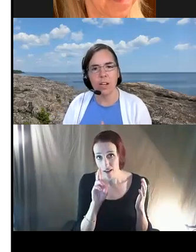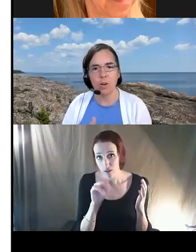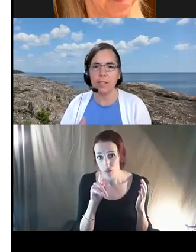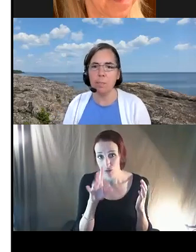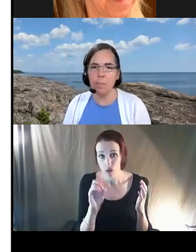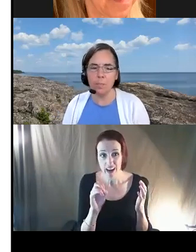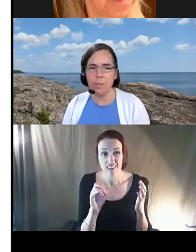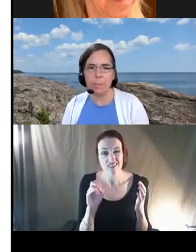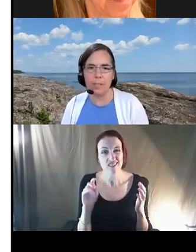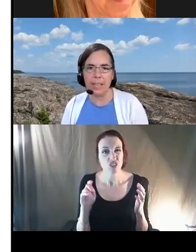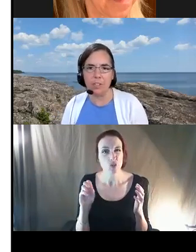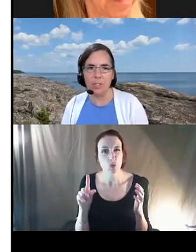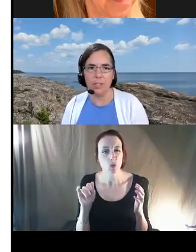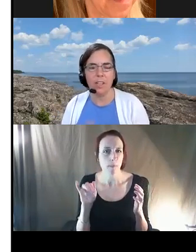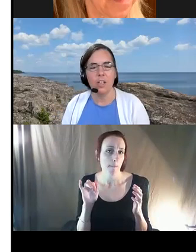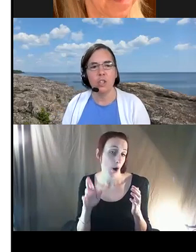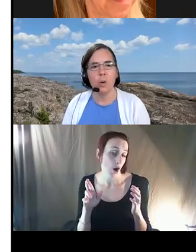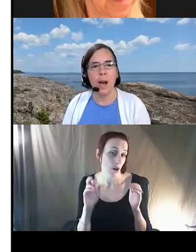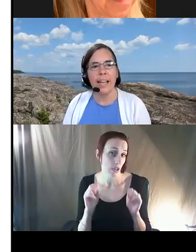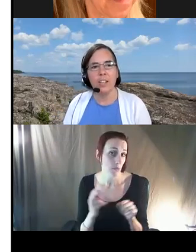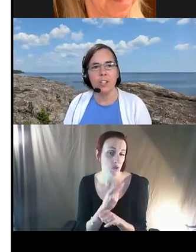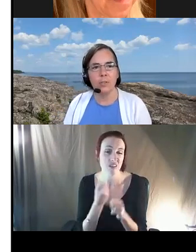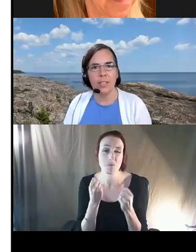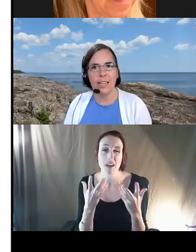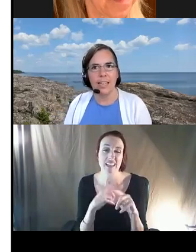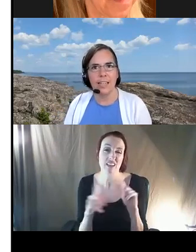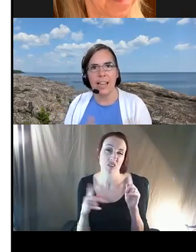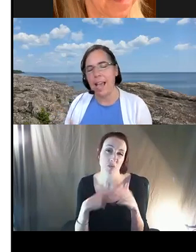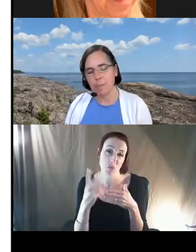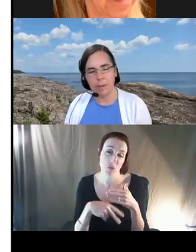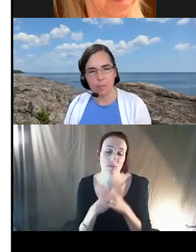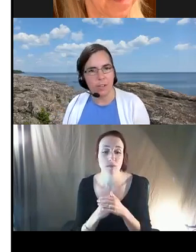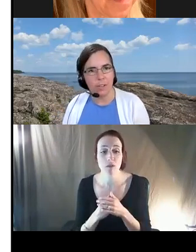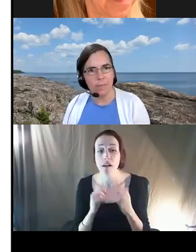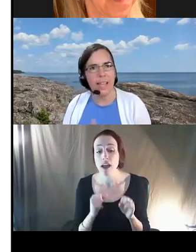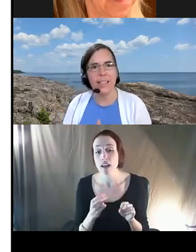works across multiple applications. So, I could use it in acrobat reader and then